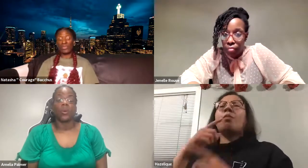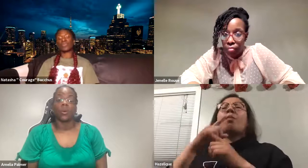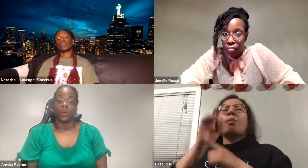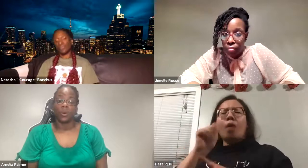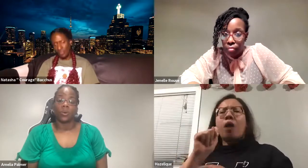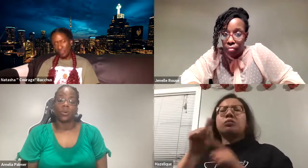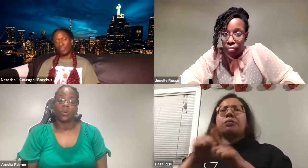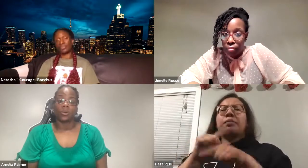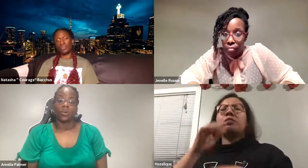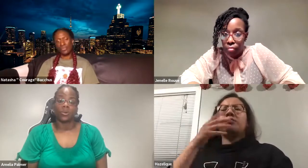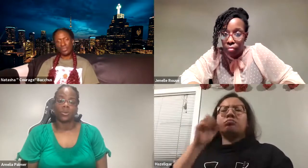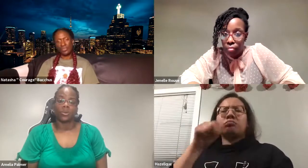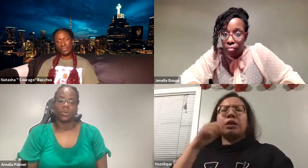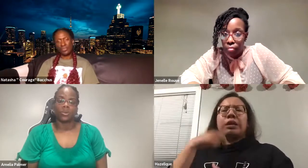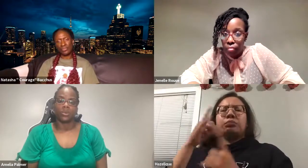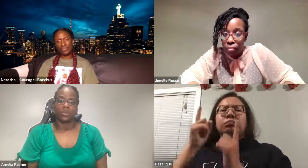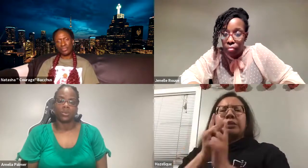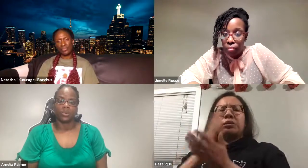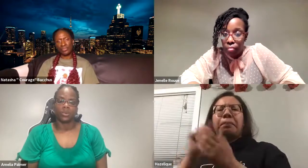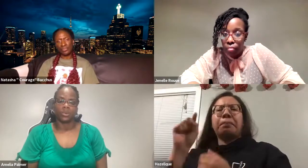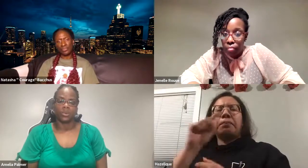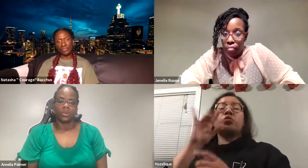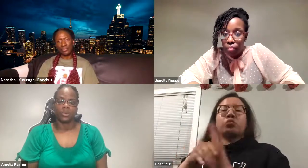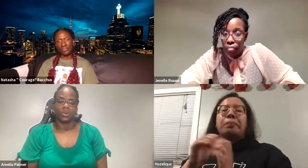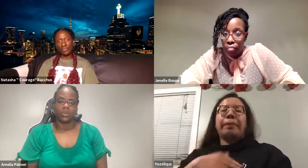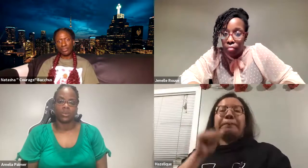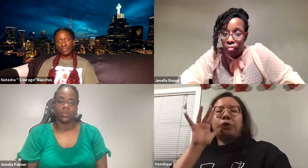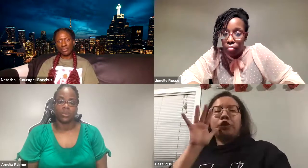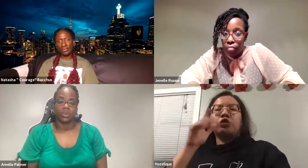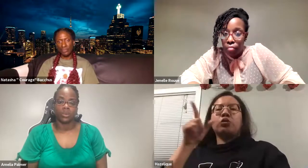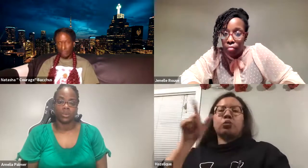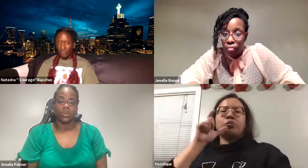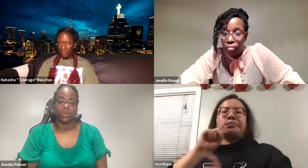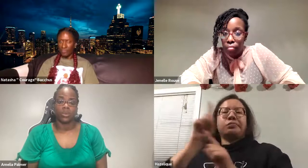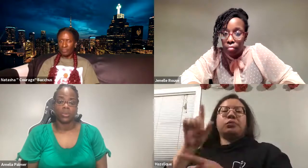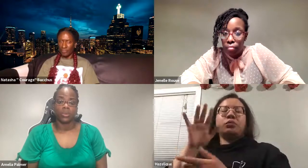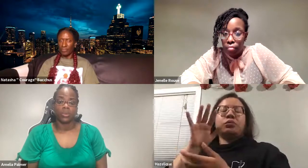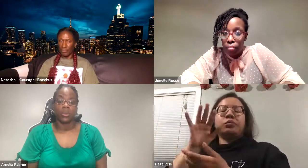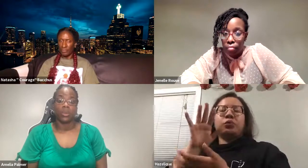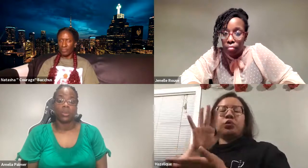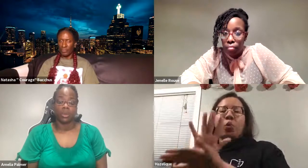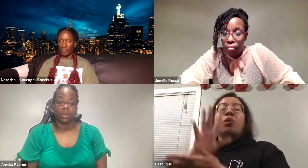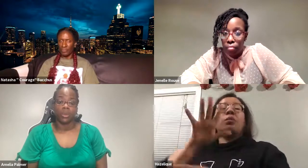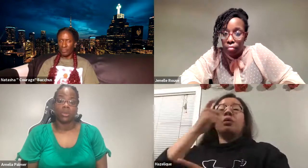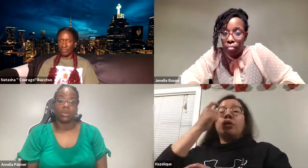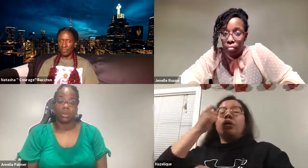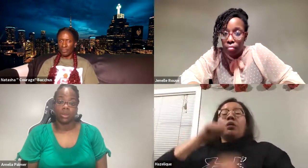documentation of that but you know i have met some folks, for example my mother who had gone